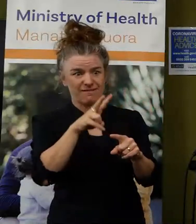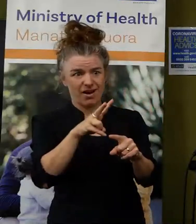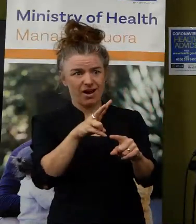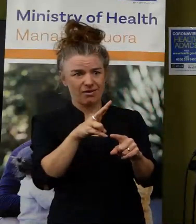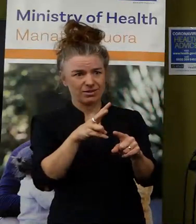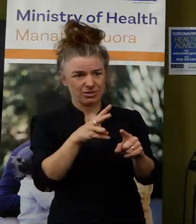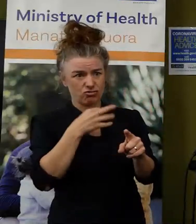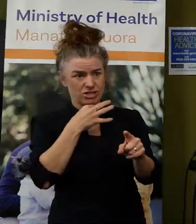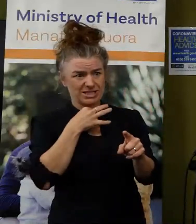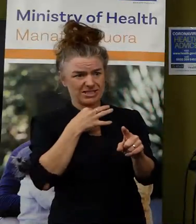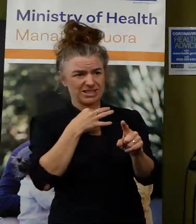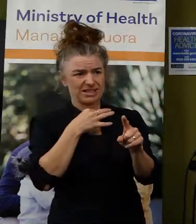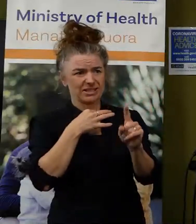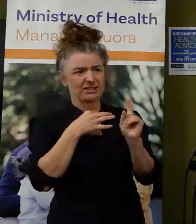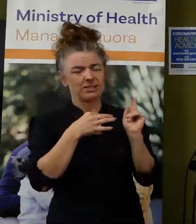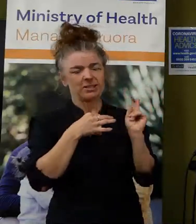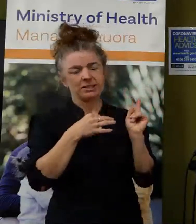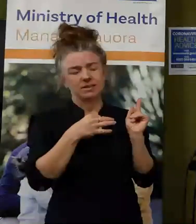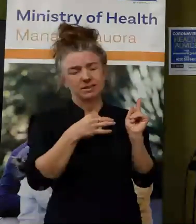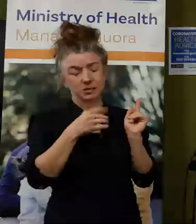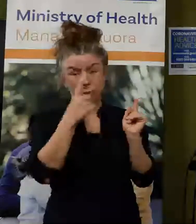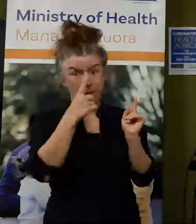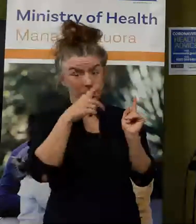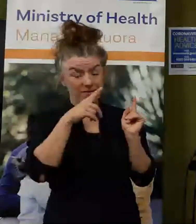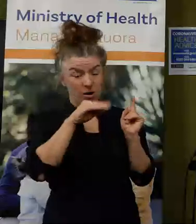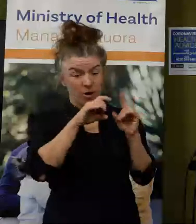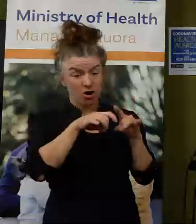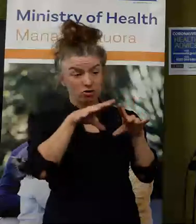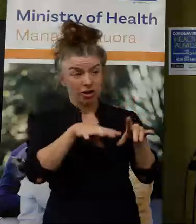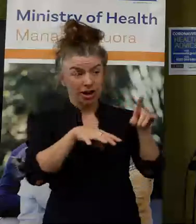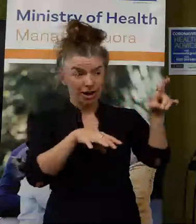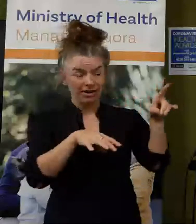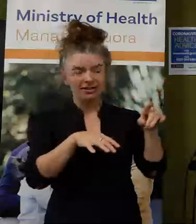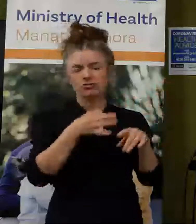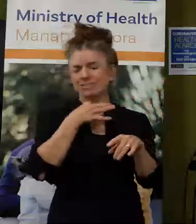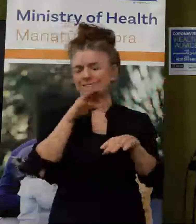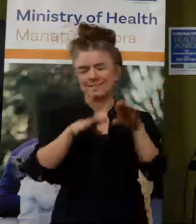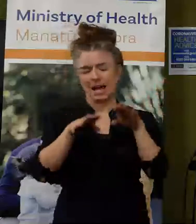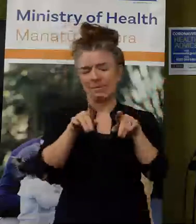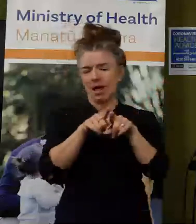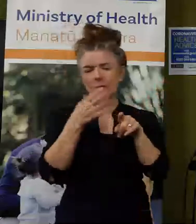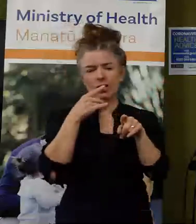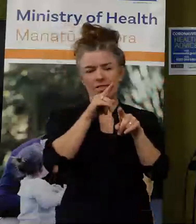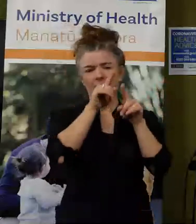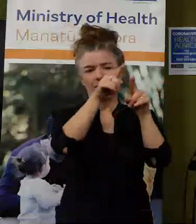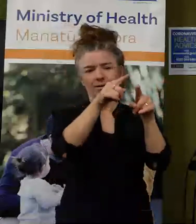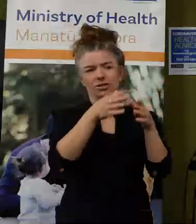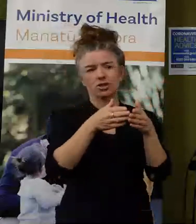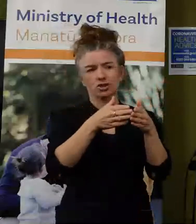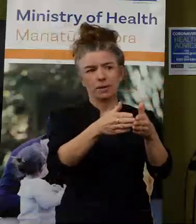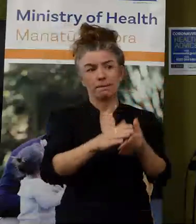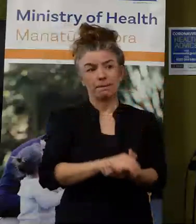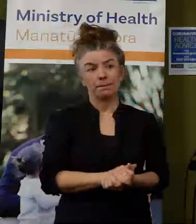would be similar to when they were on the ship. In fact, arguably, the risk of transmission on the plane